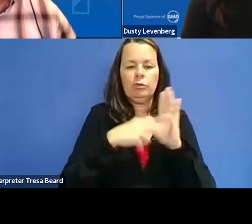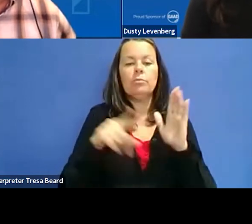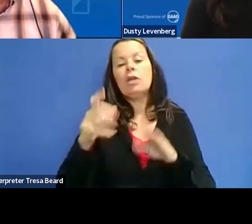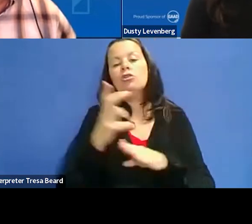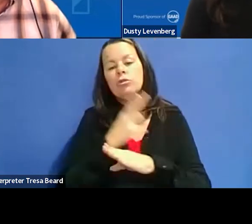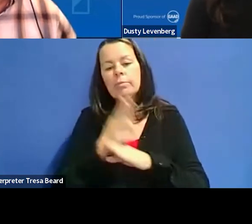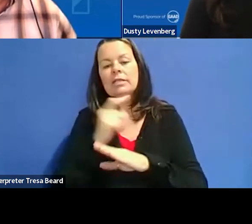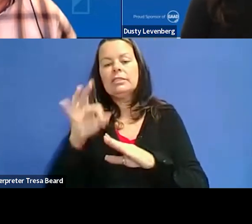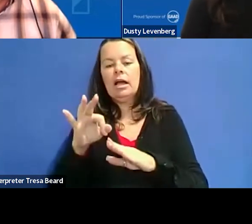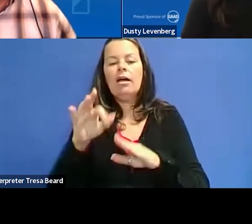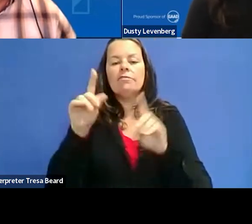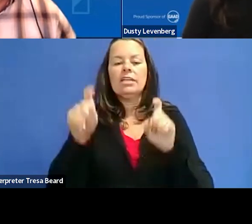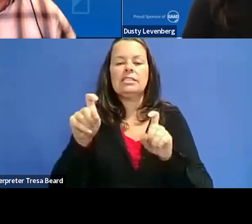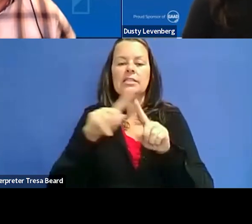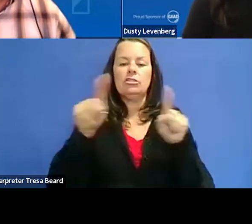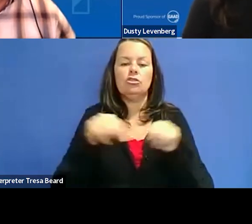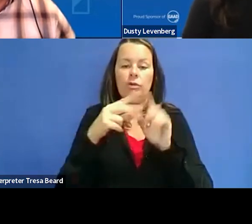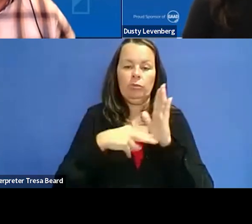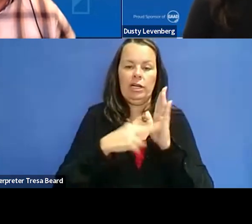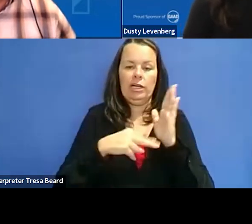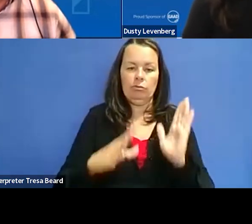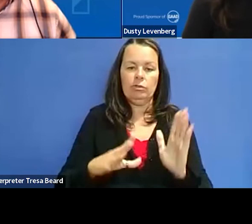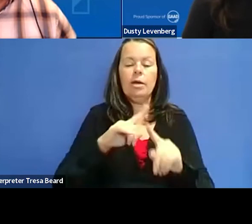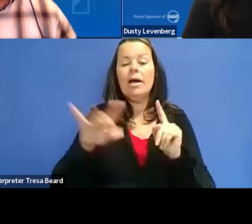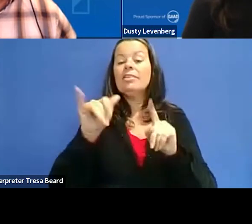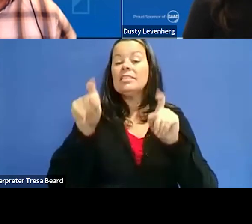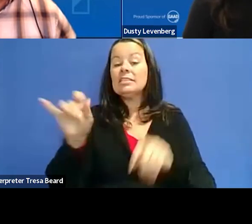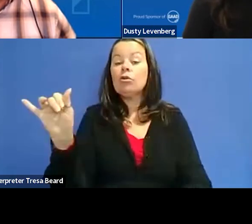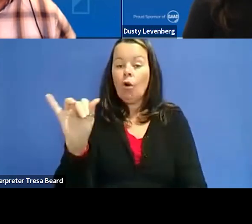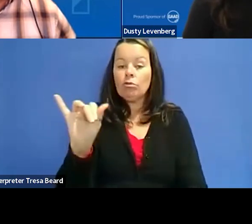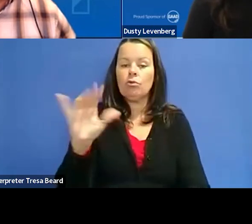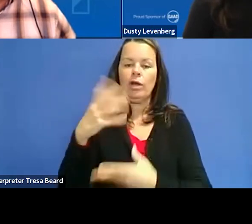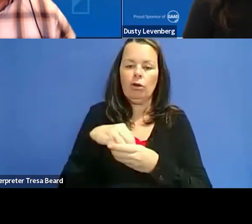Yeah, the testing also included -- we kind of separated it out.